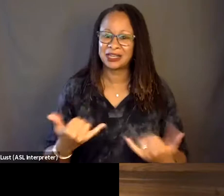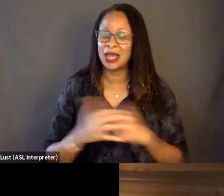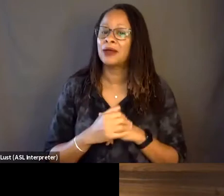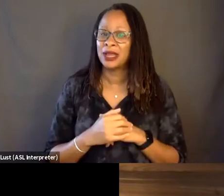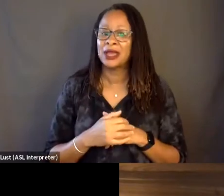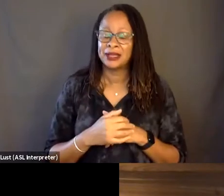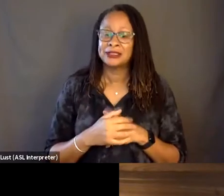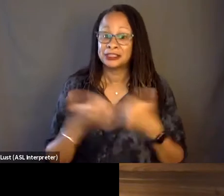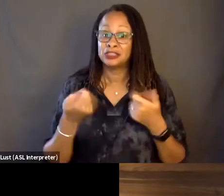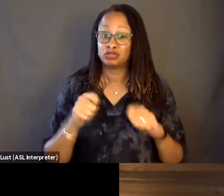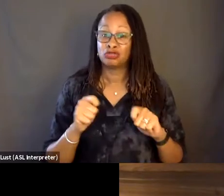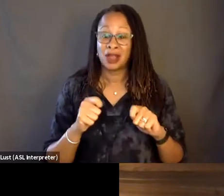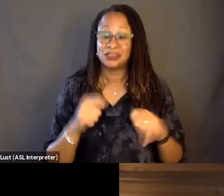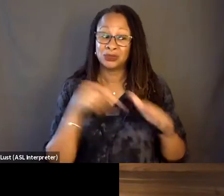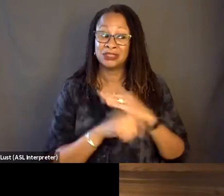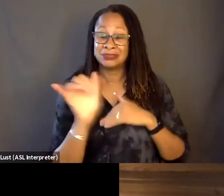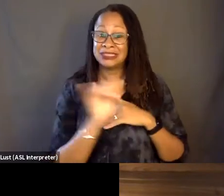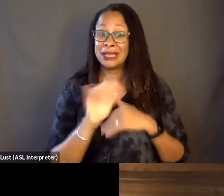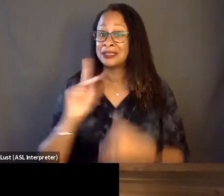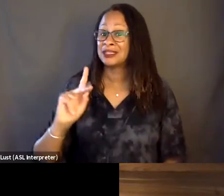and kill like Khashoggi.